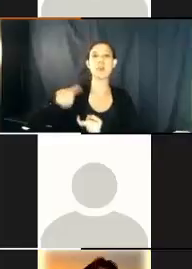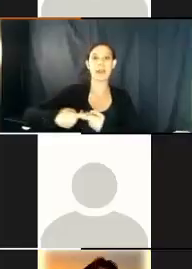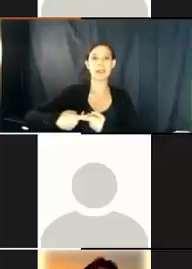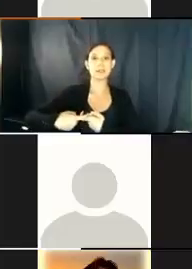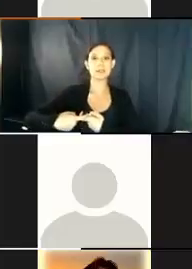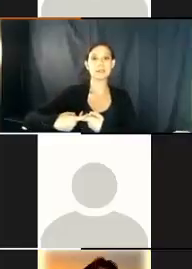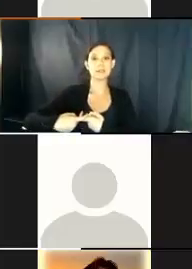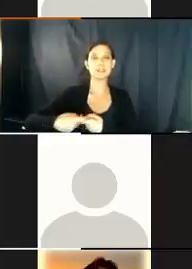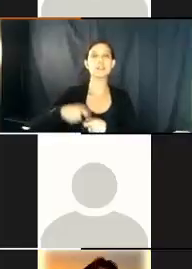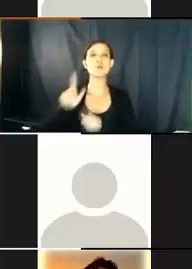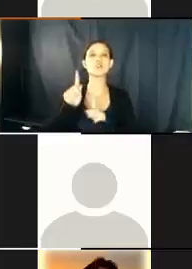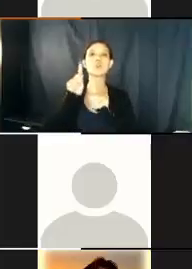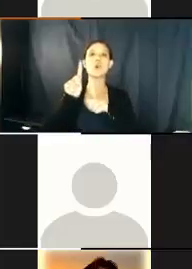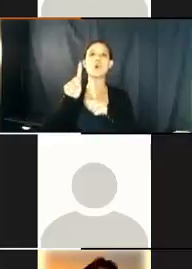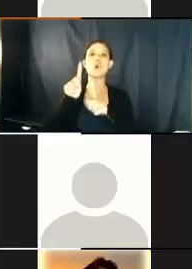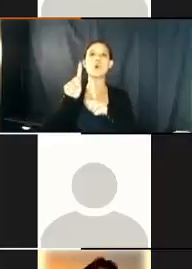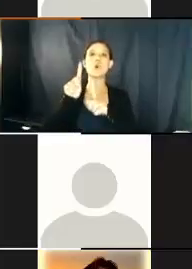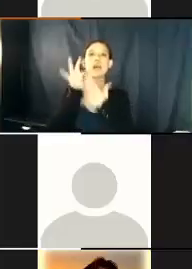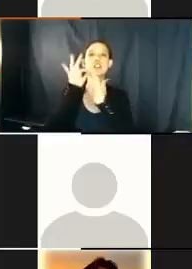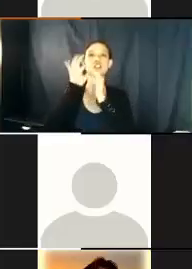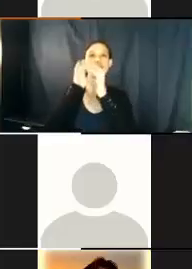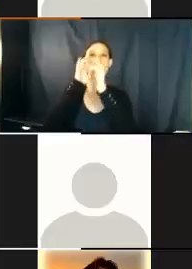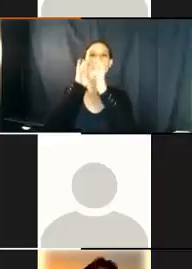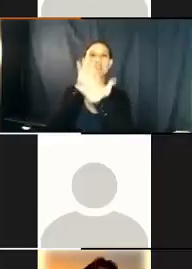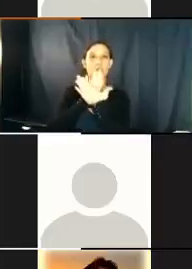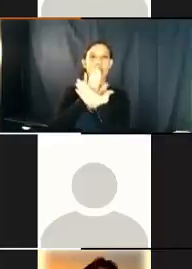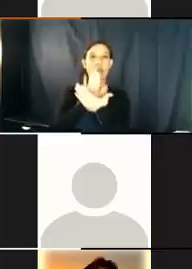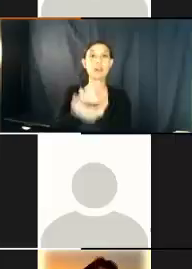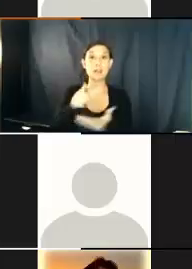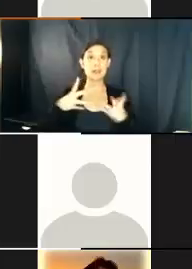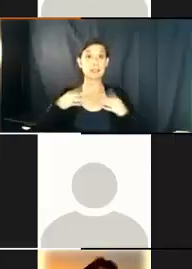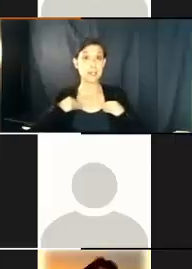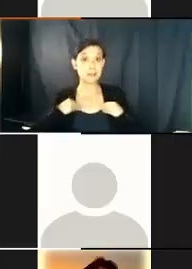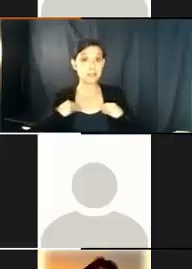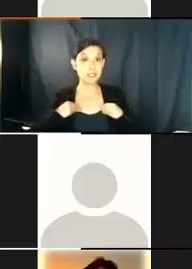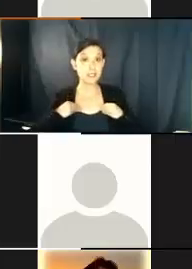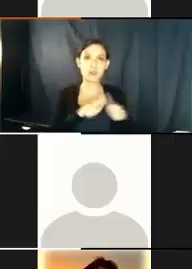trumpet school. And he got accepted into this Academy but he had already started high school in Texas